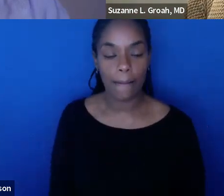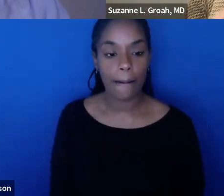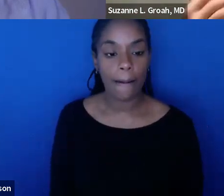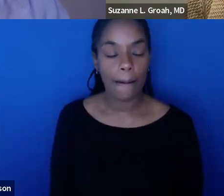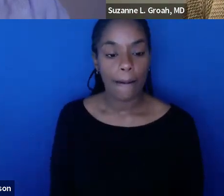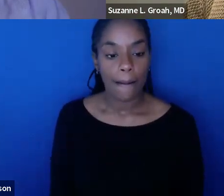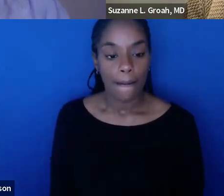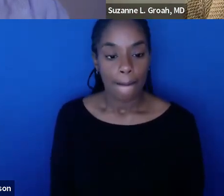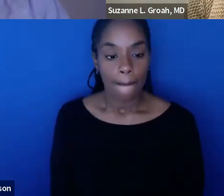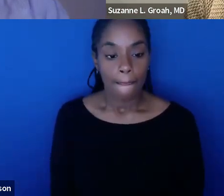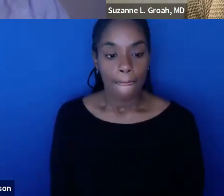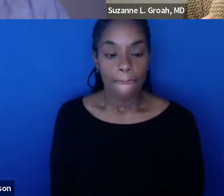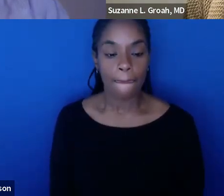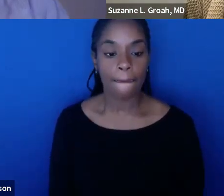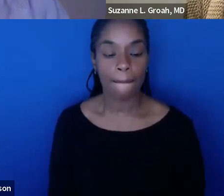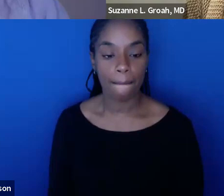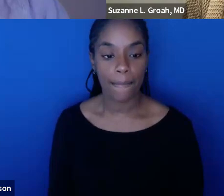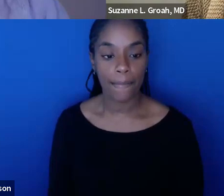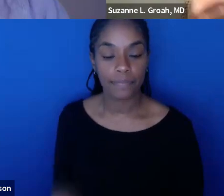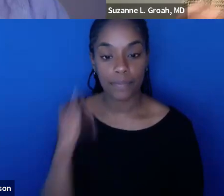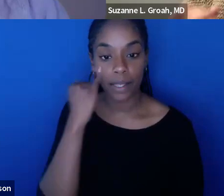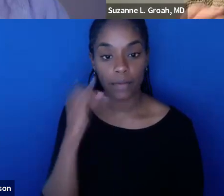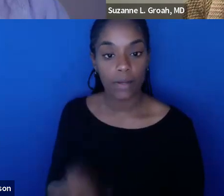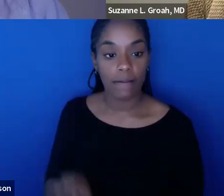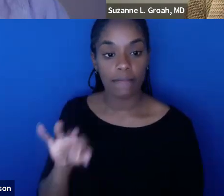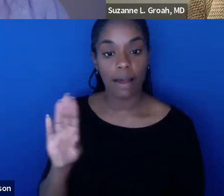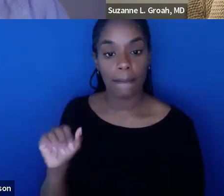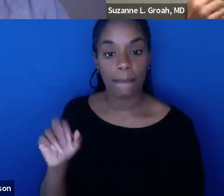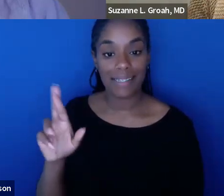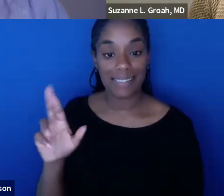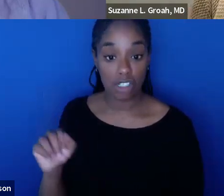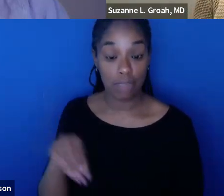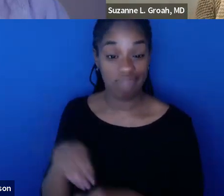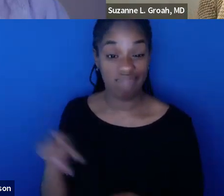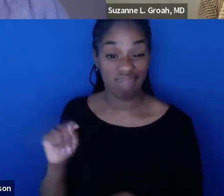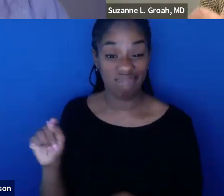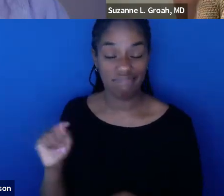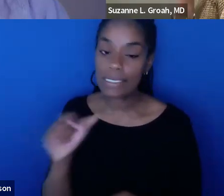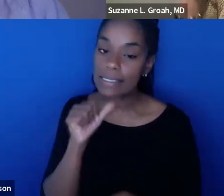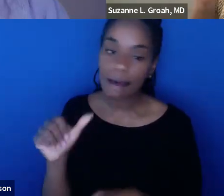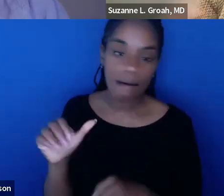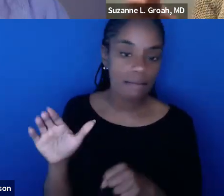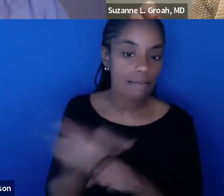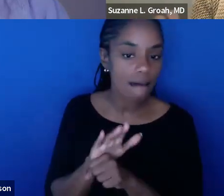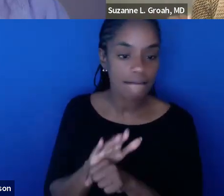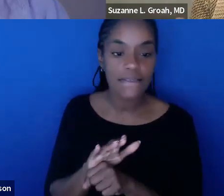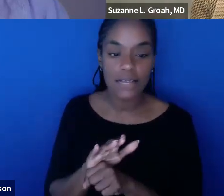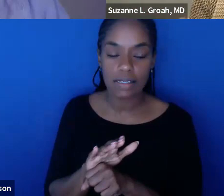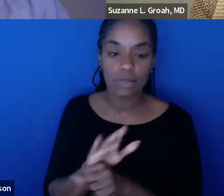If we find bacteria in the urine, that in and of itself is not enough for us to wipe it out and make it go away.